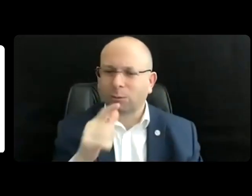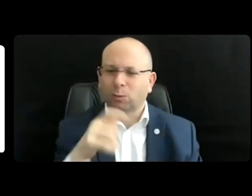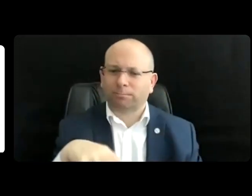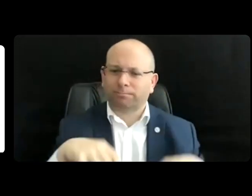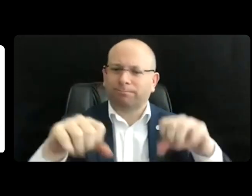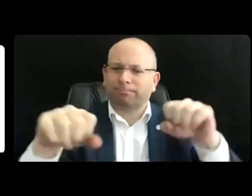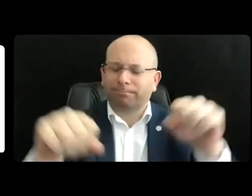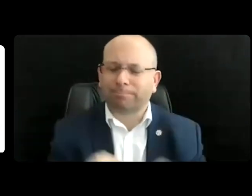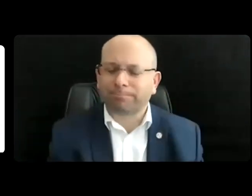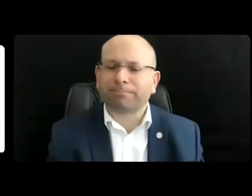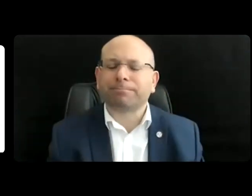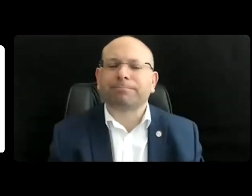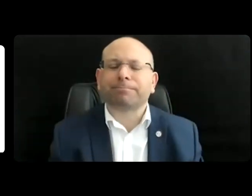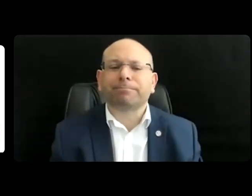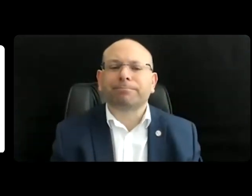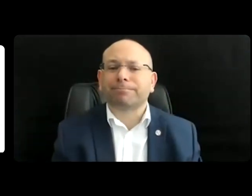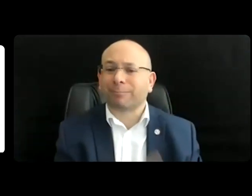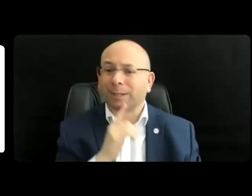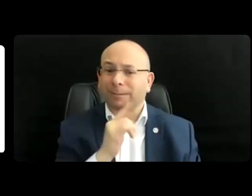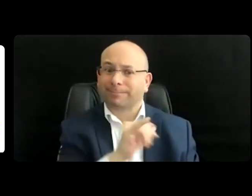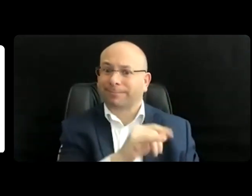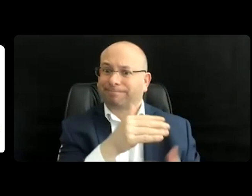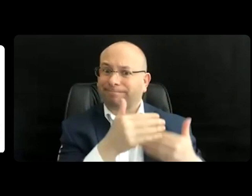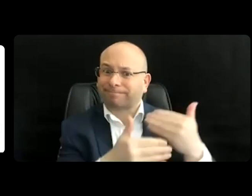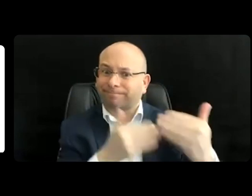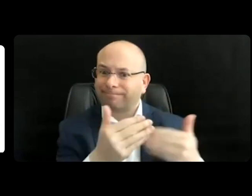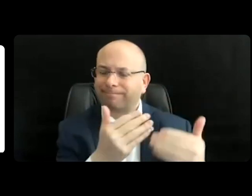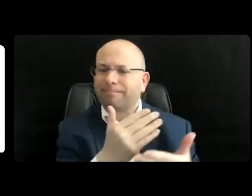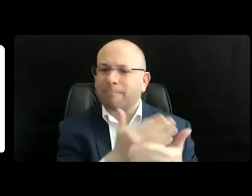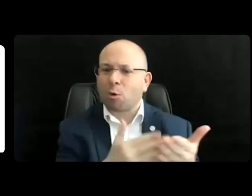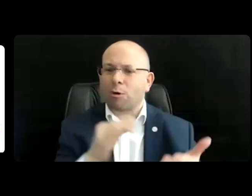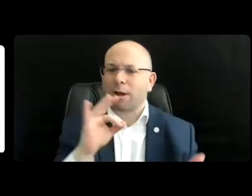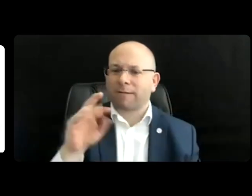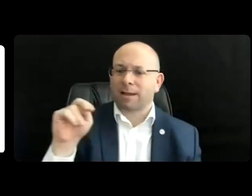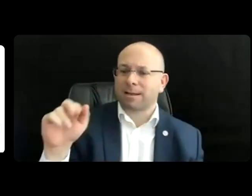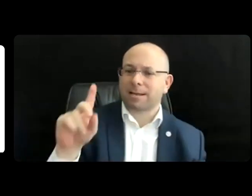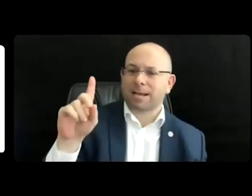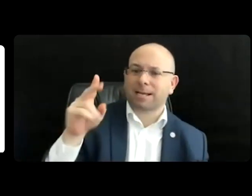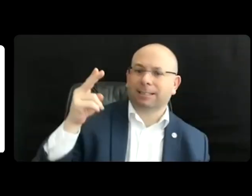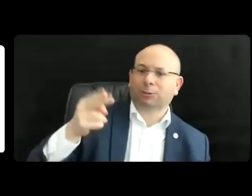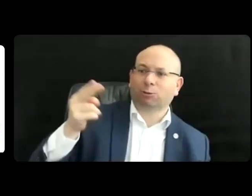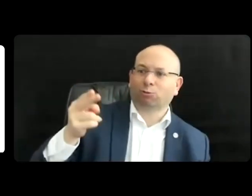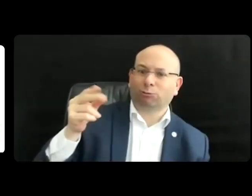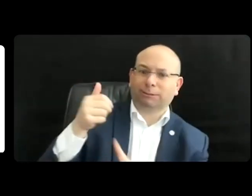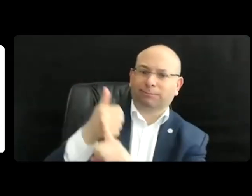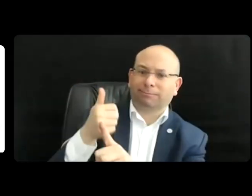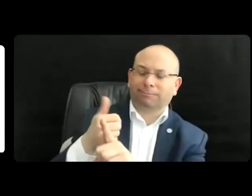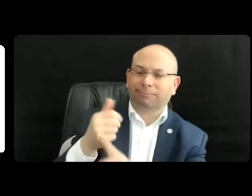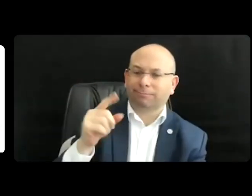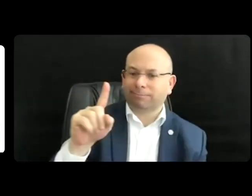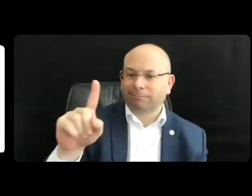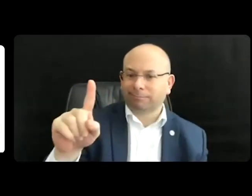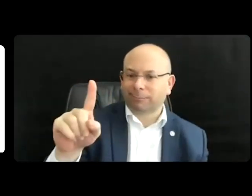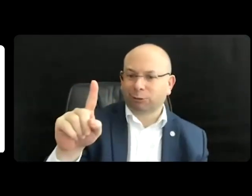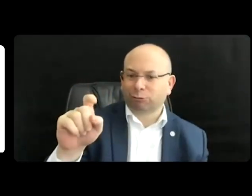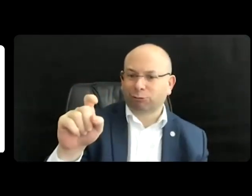responsibility for this. So our thanks to Chris and his team.